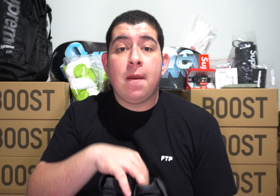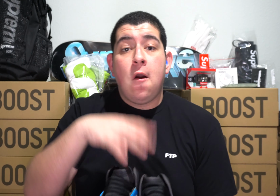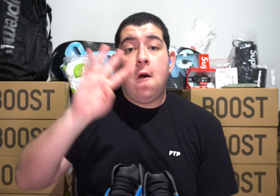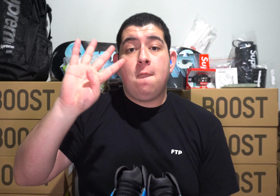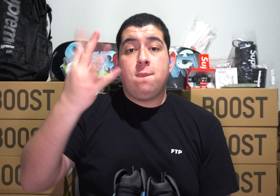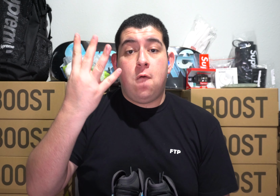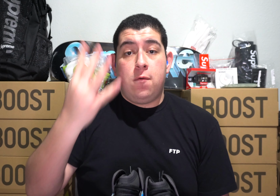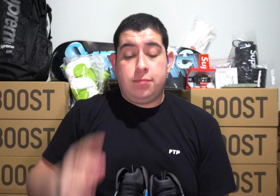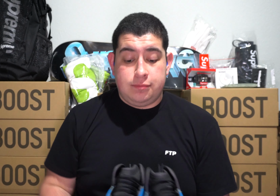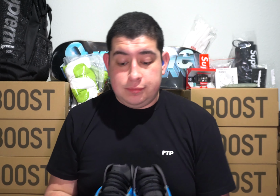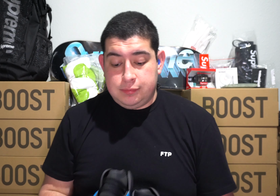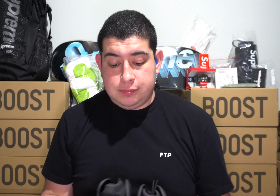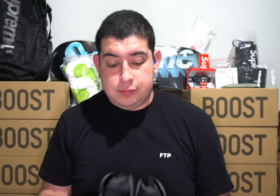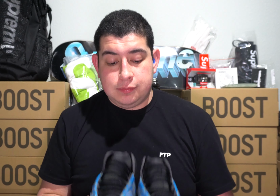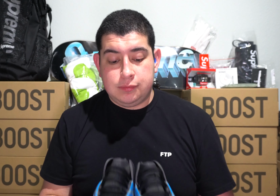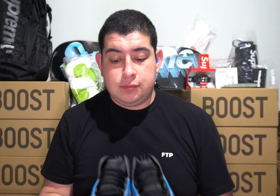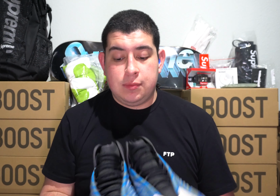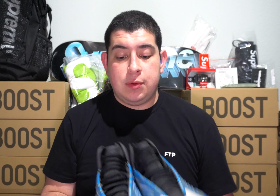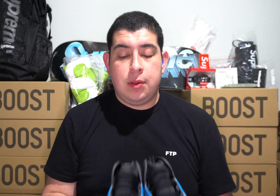Fourth..